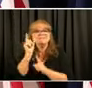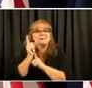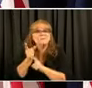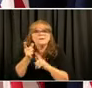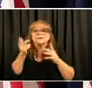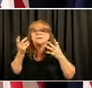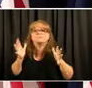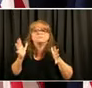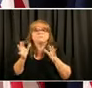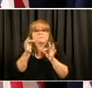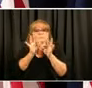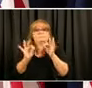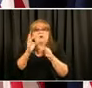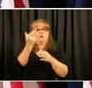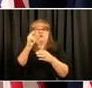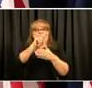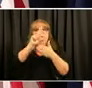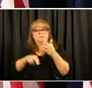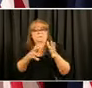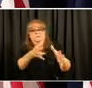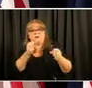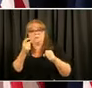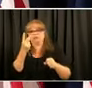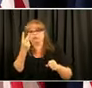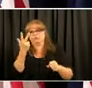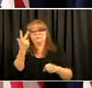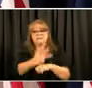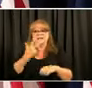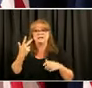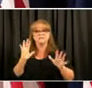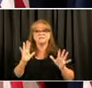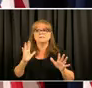with potential fees so if you have that doctor relationship if you see one if you call them if